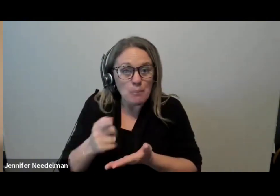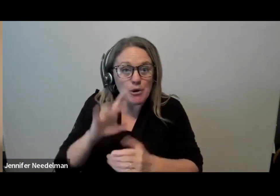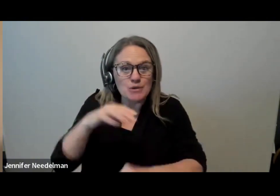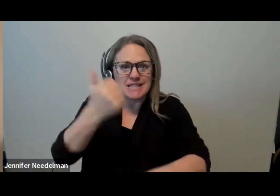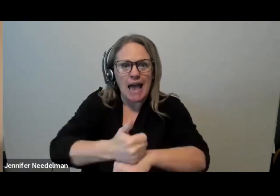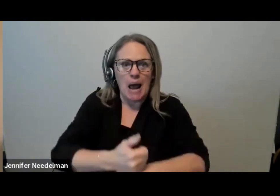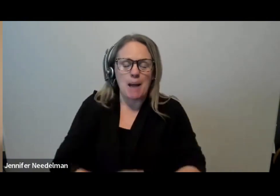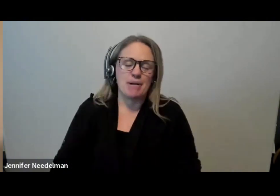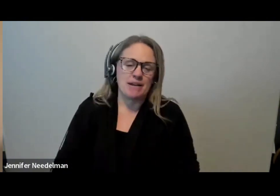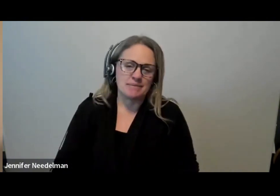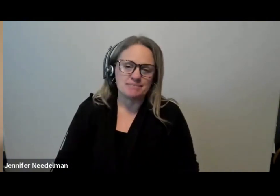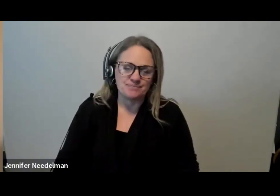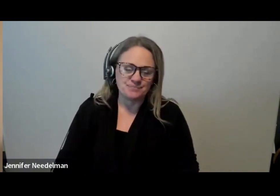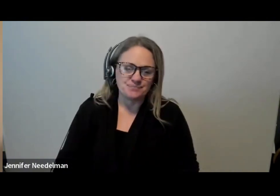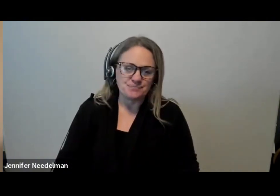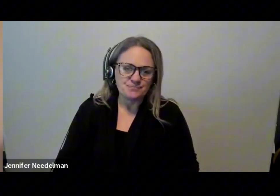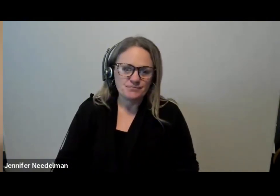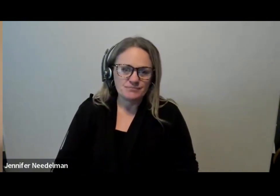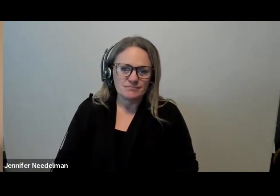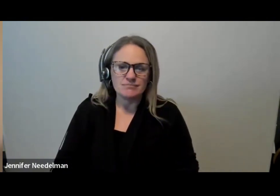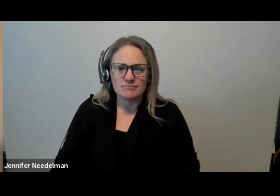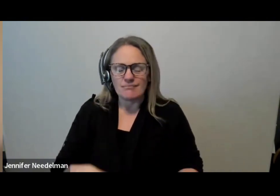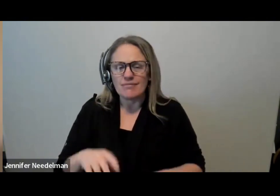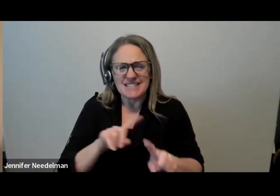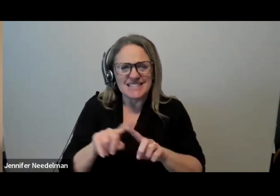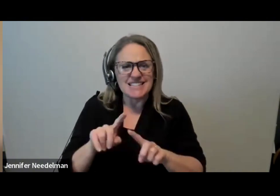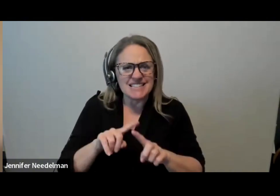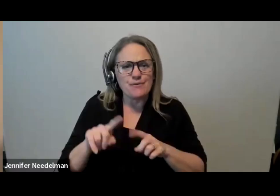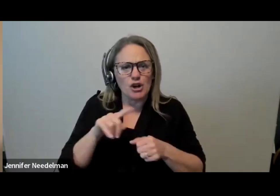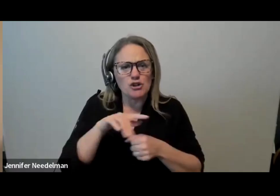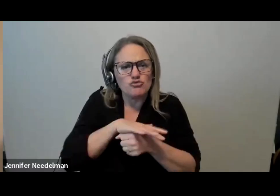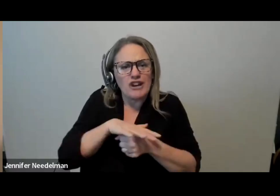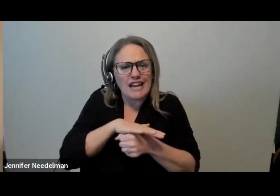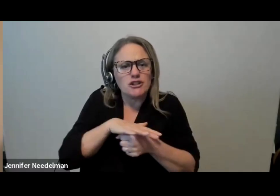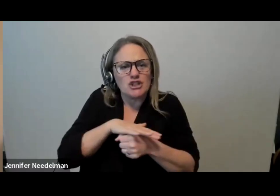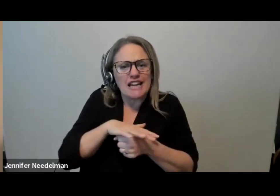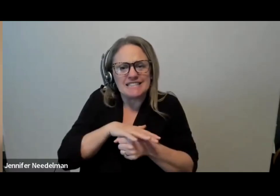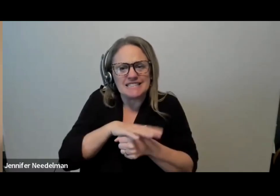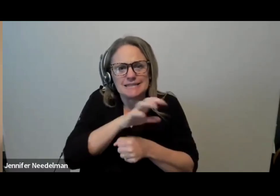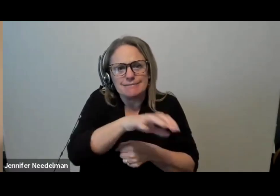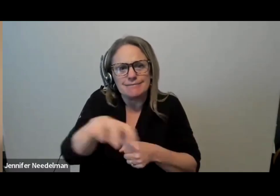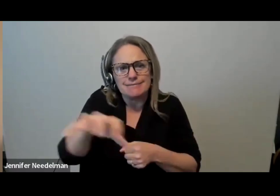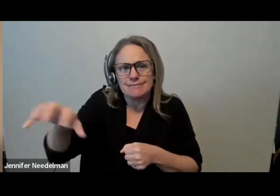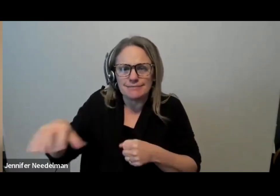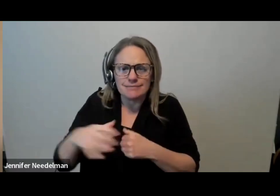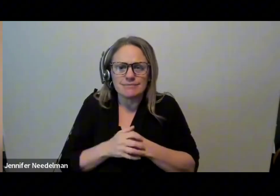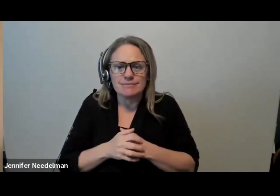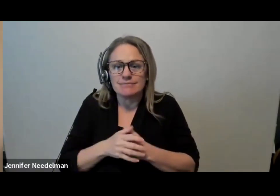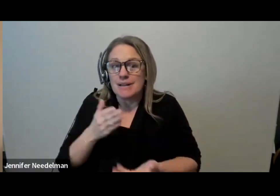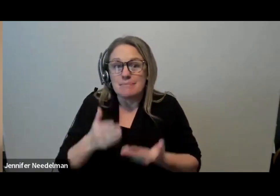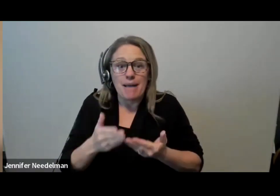But it, it's, it's in regions where, you know, you might not be able to travel to a big city,